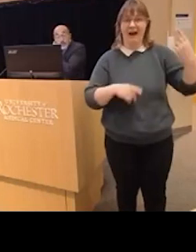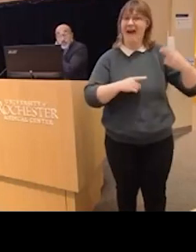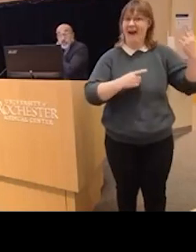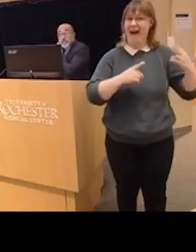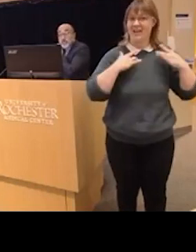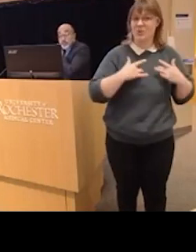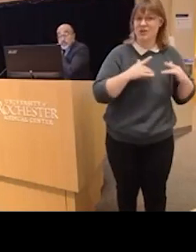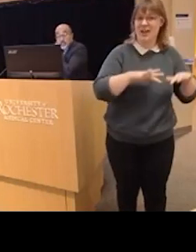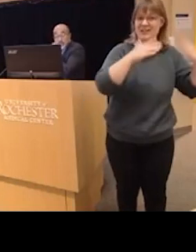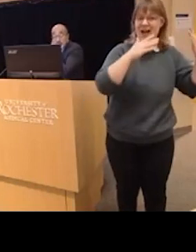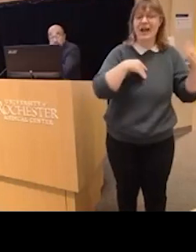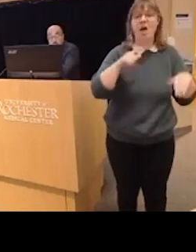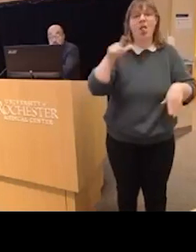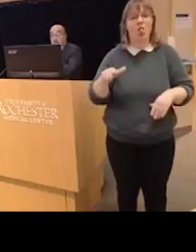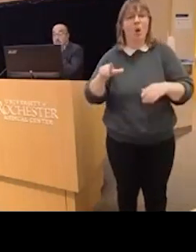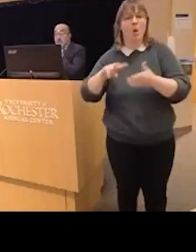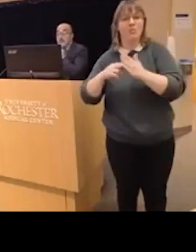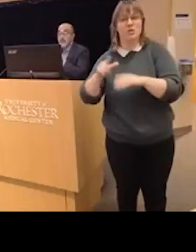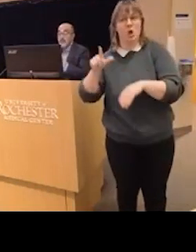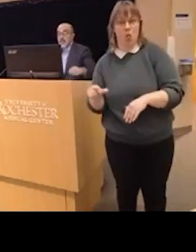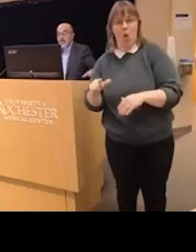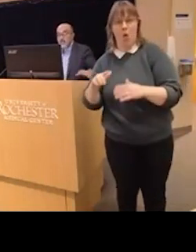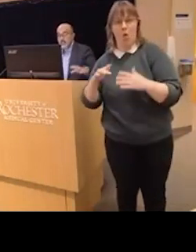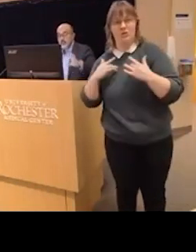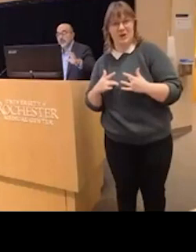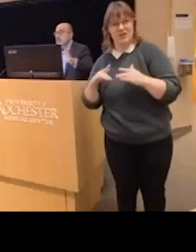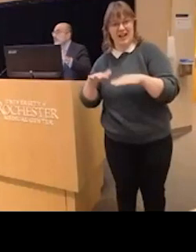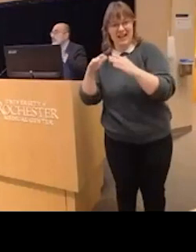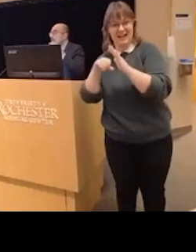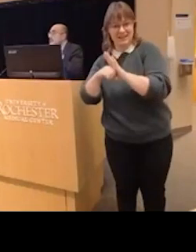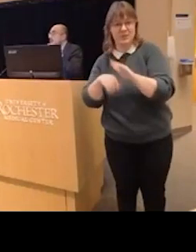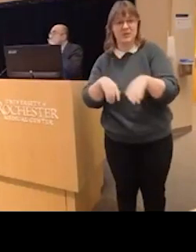low group had low depression and anxiety symptoms um and so they're phenotypically very similar